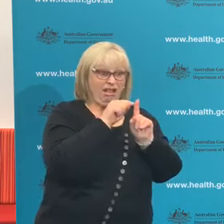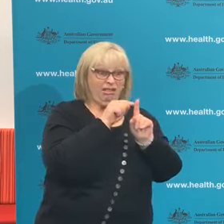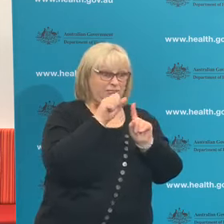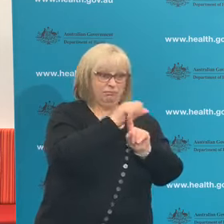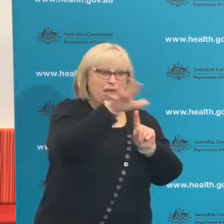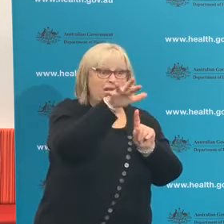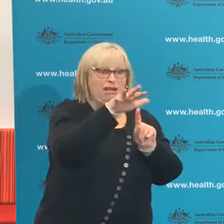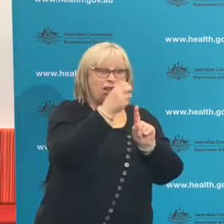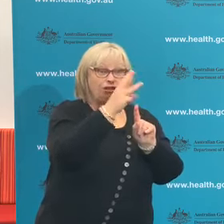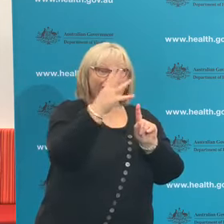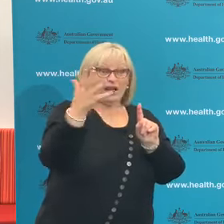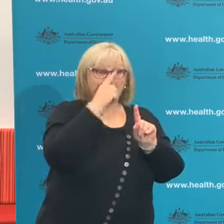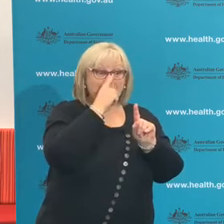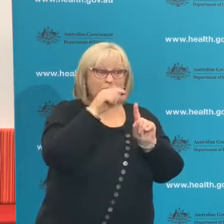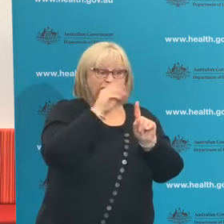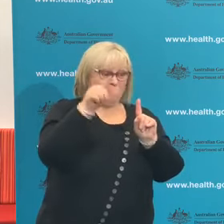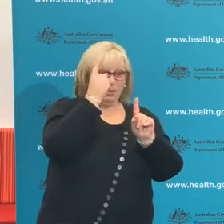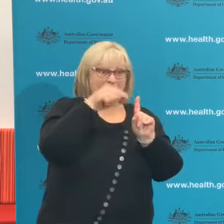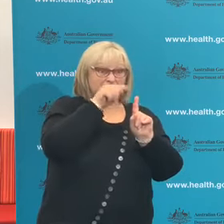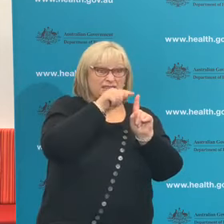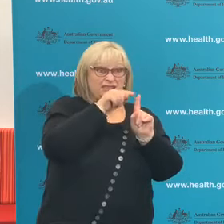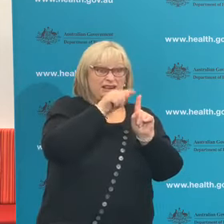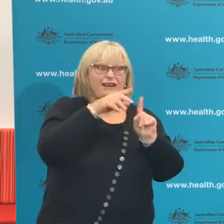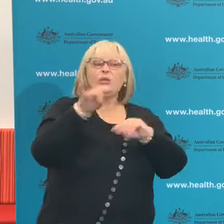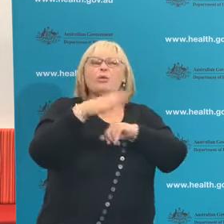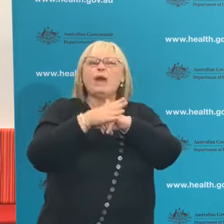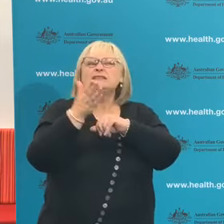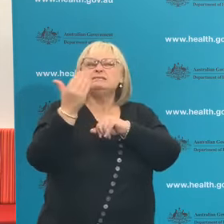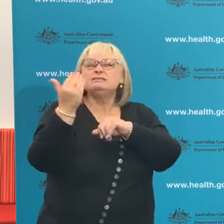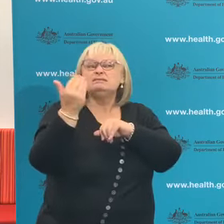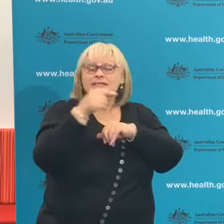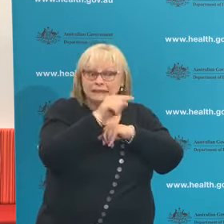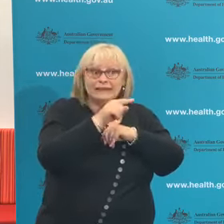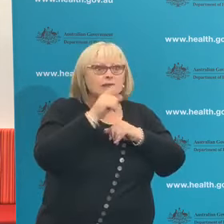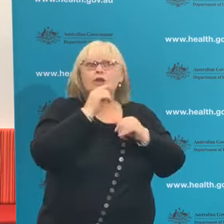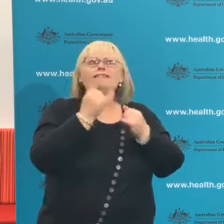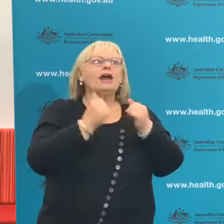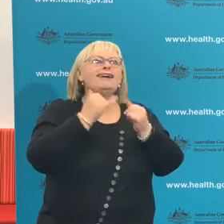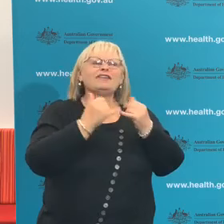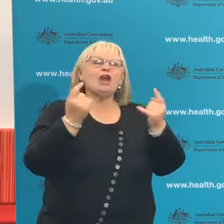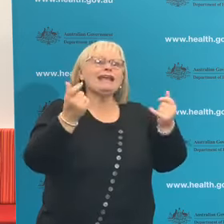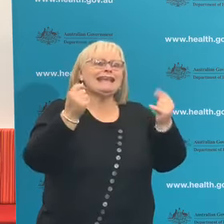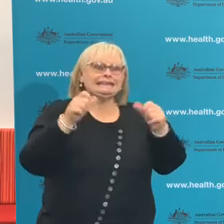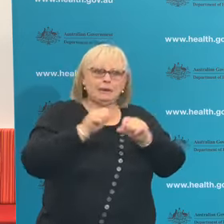It is highly infectious so if you have someone particularly who we believe